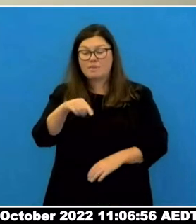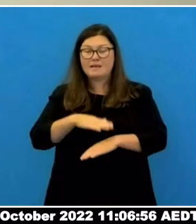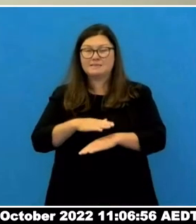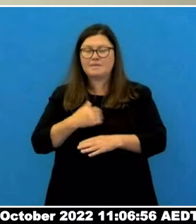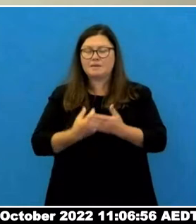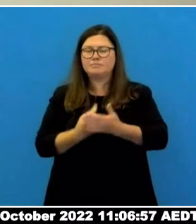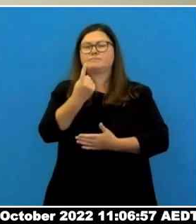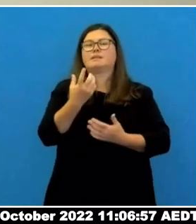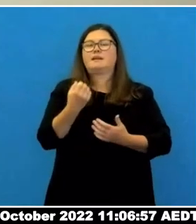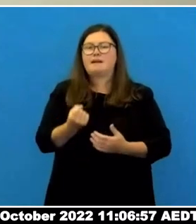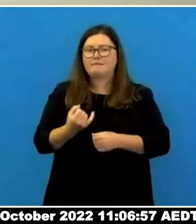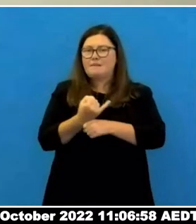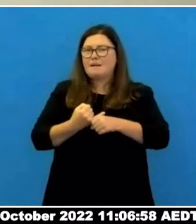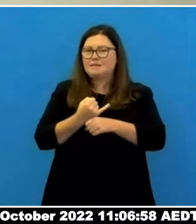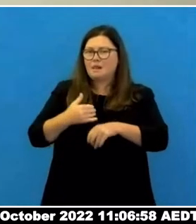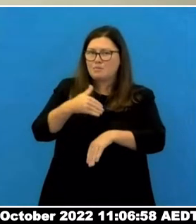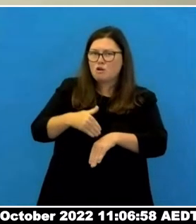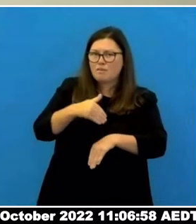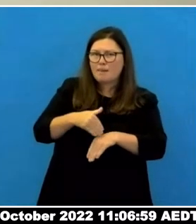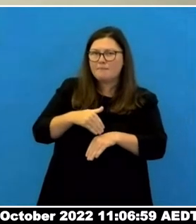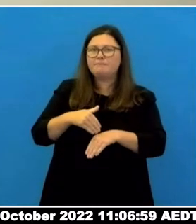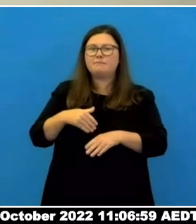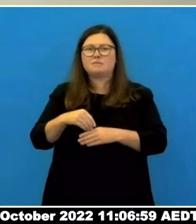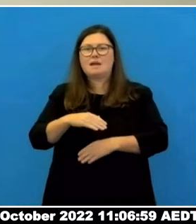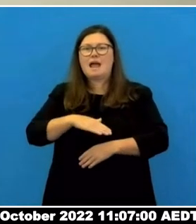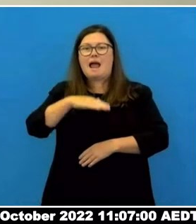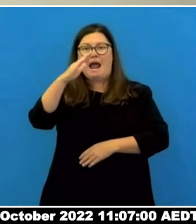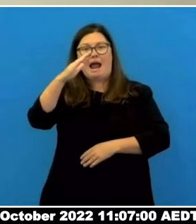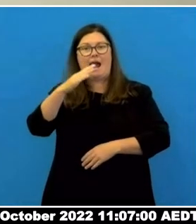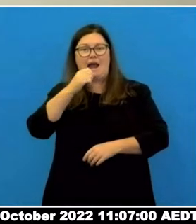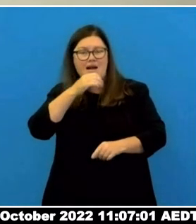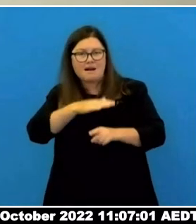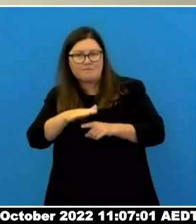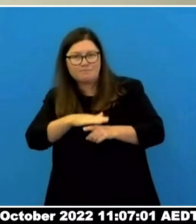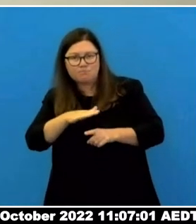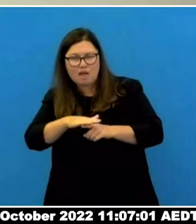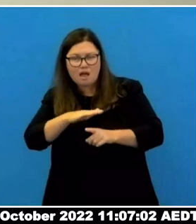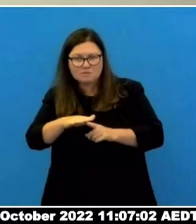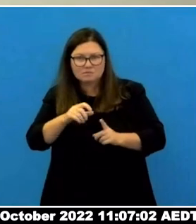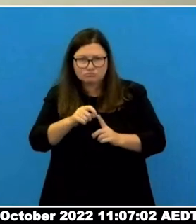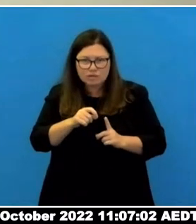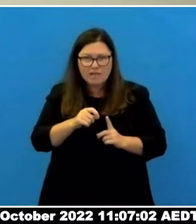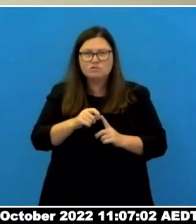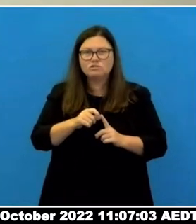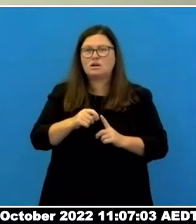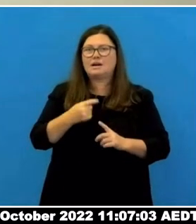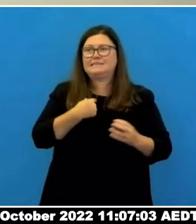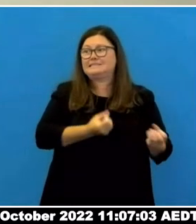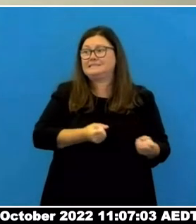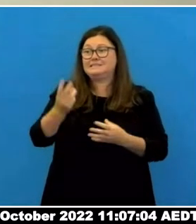including high blood pressure and an abnormal heartbeat. I was transferred by ambulance to hospital for treatment.